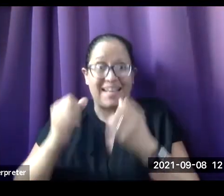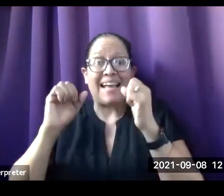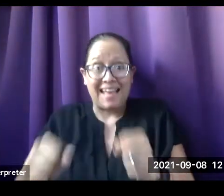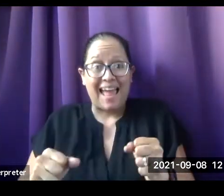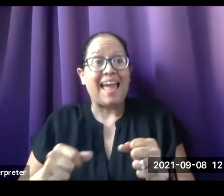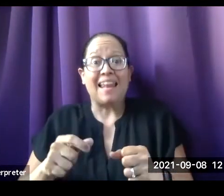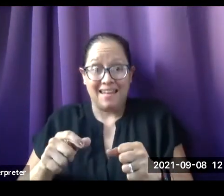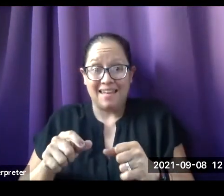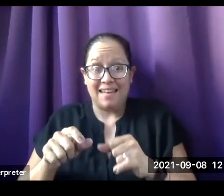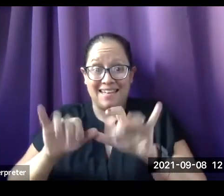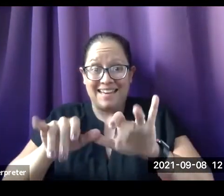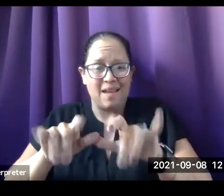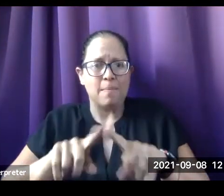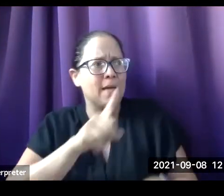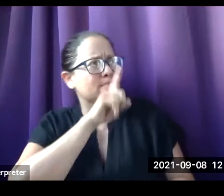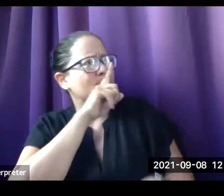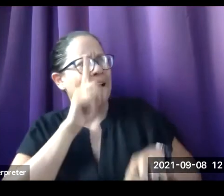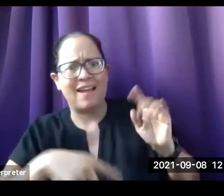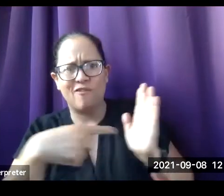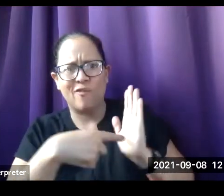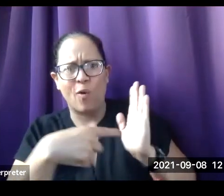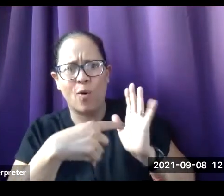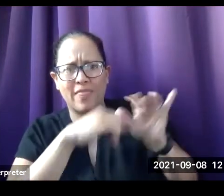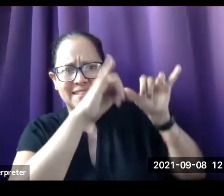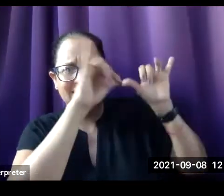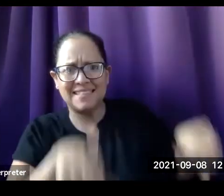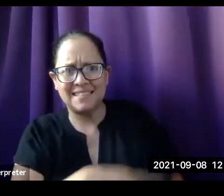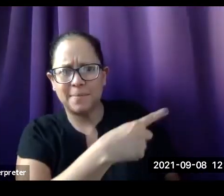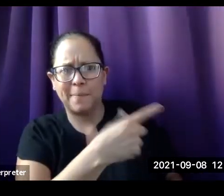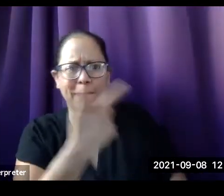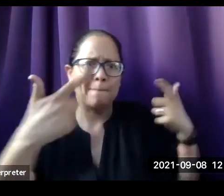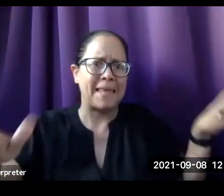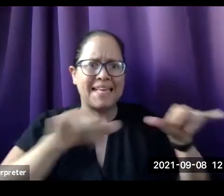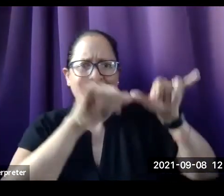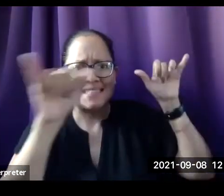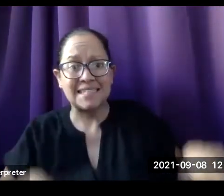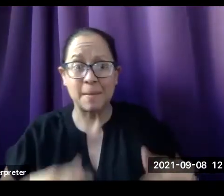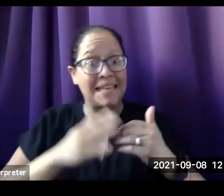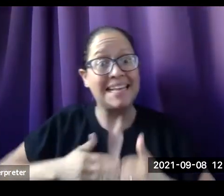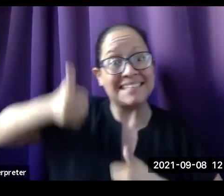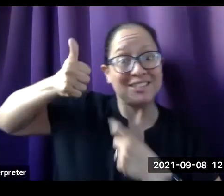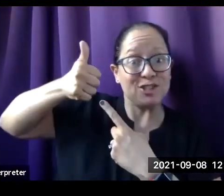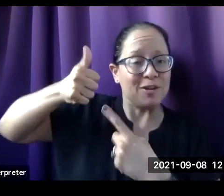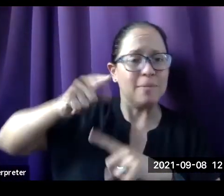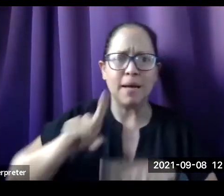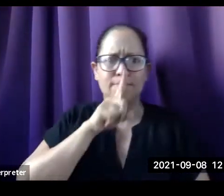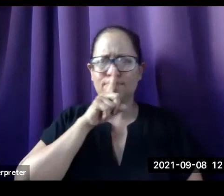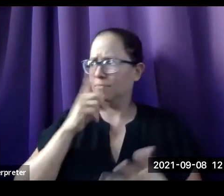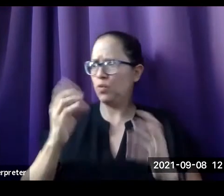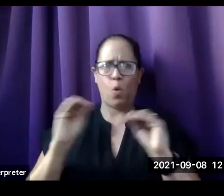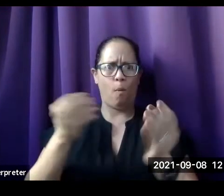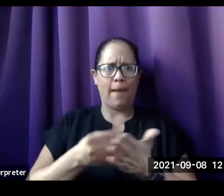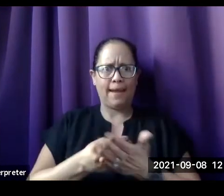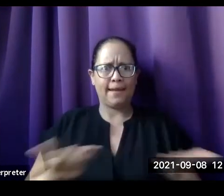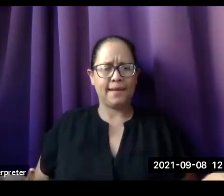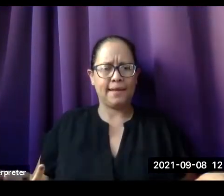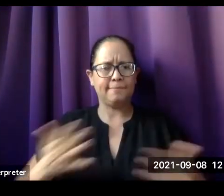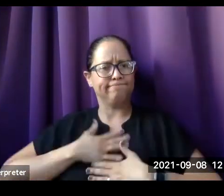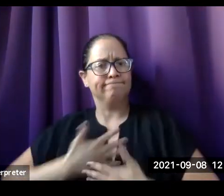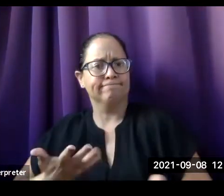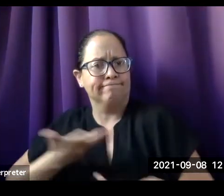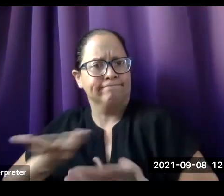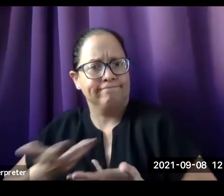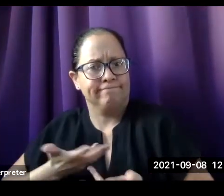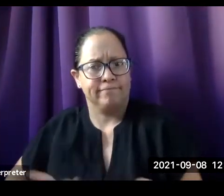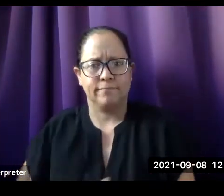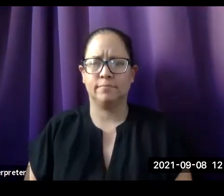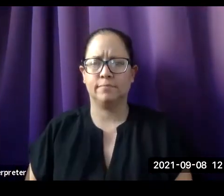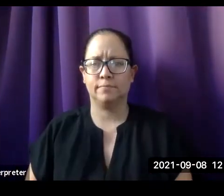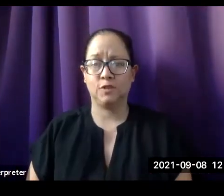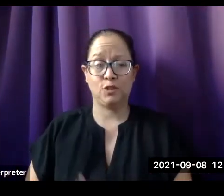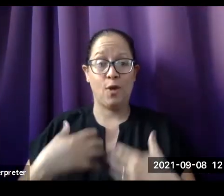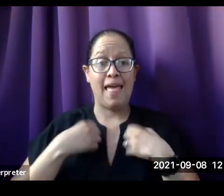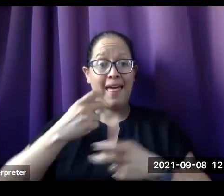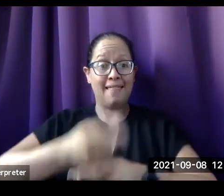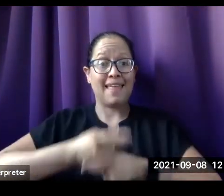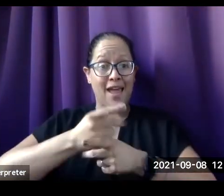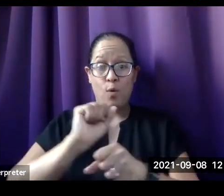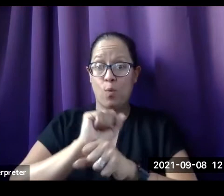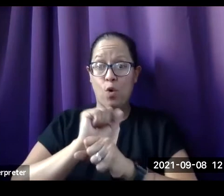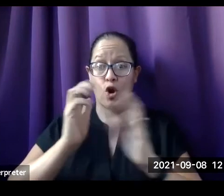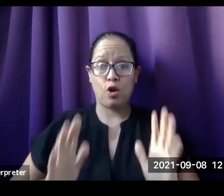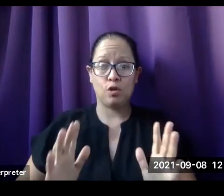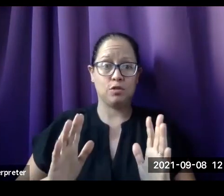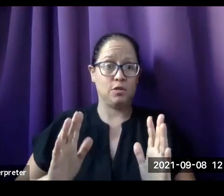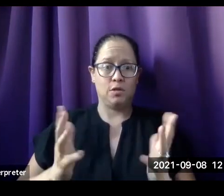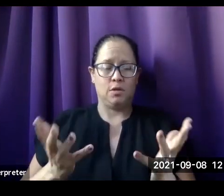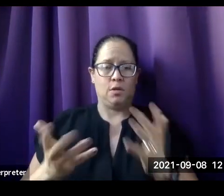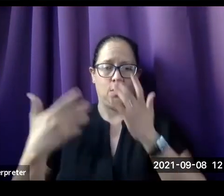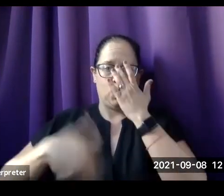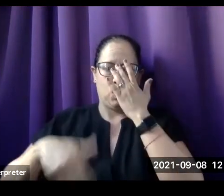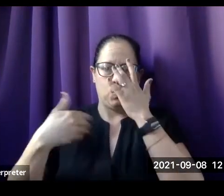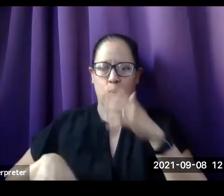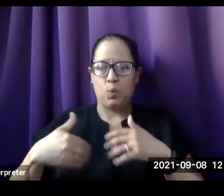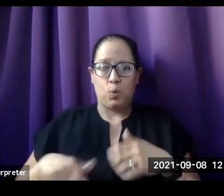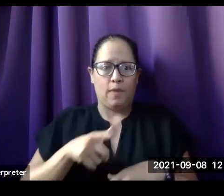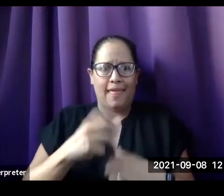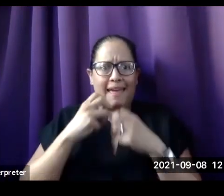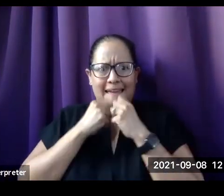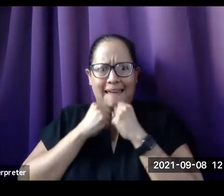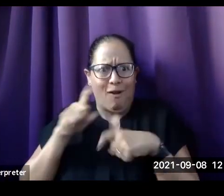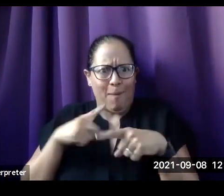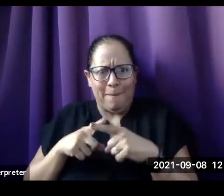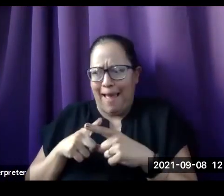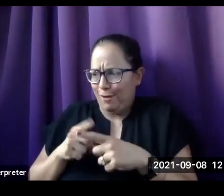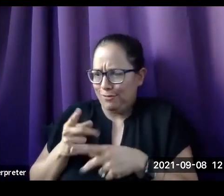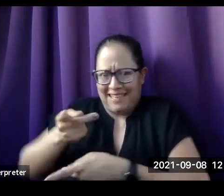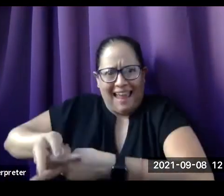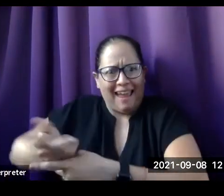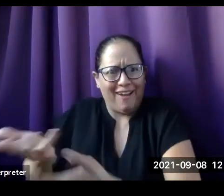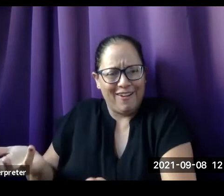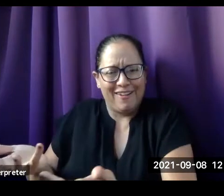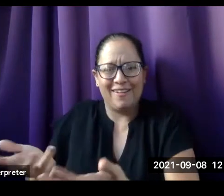So, we're arguing at the ability of community healthcare workers to provide us care sits in this larger set of relationships that they're managing all of these actors care about, individuals health, and I should be the first to point out we talked with